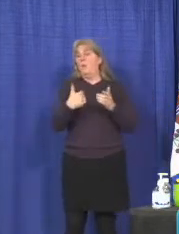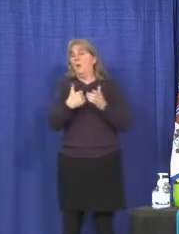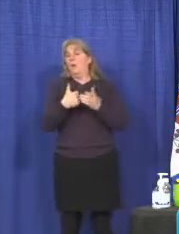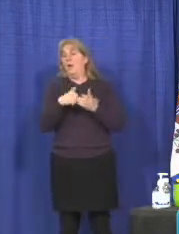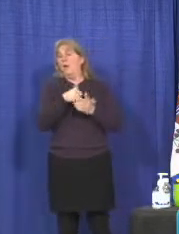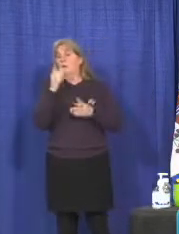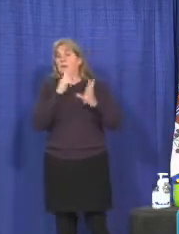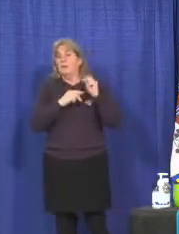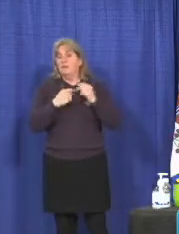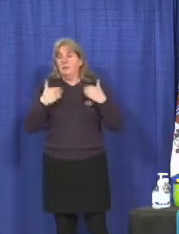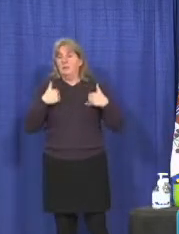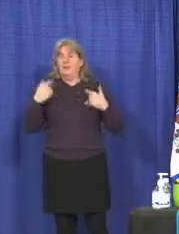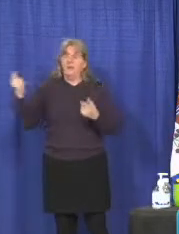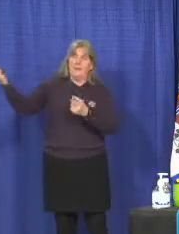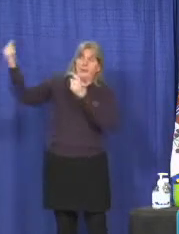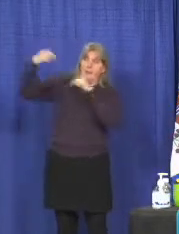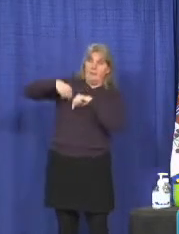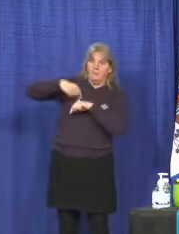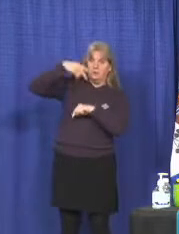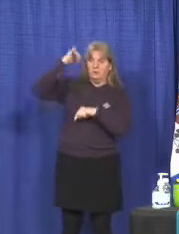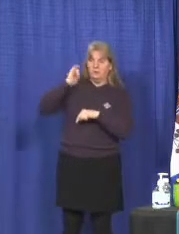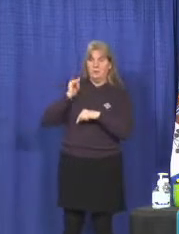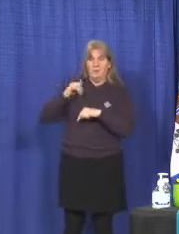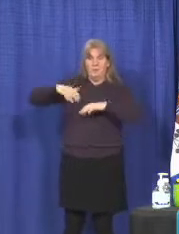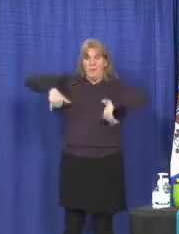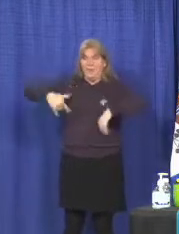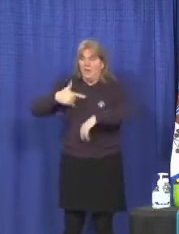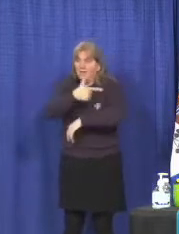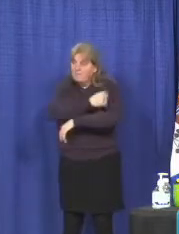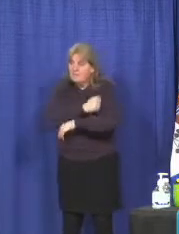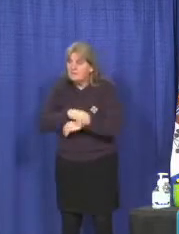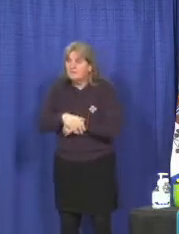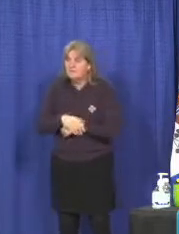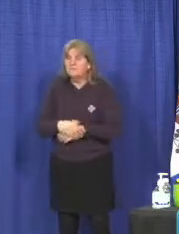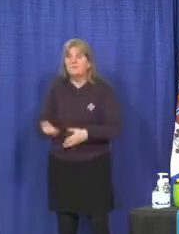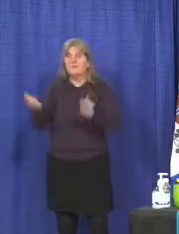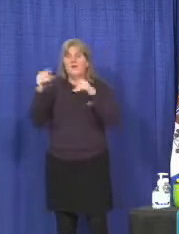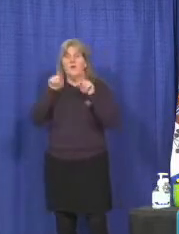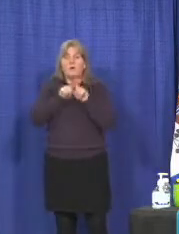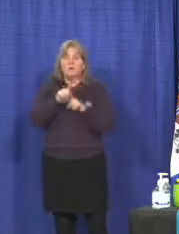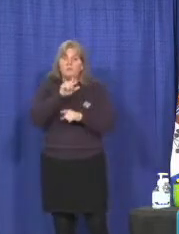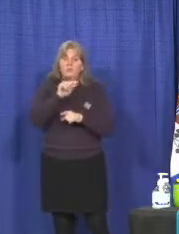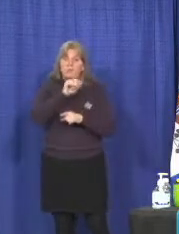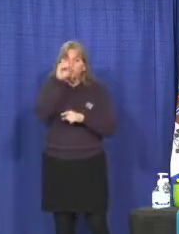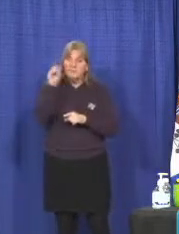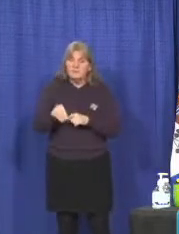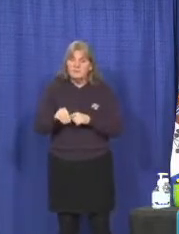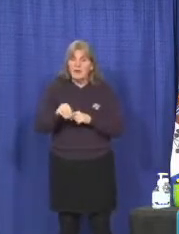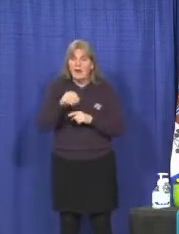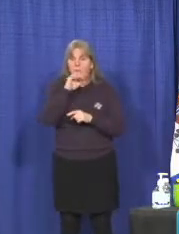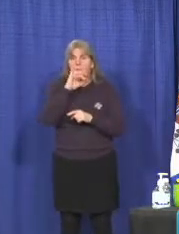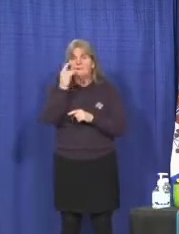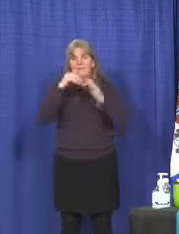people who may not be vaccinated and we think of the 20 percent of our population that is below